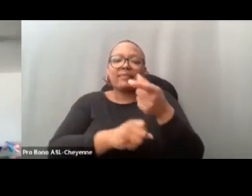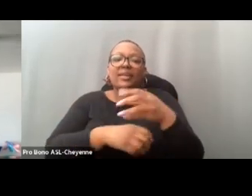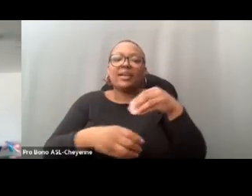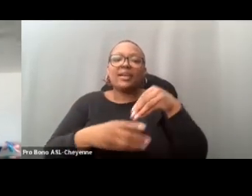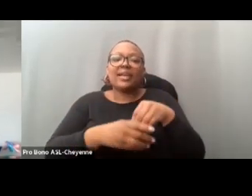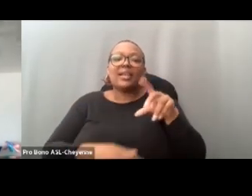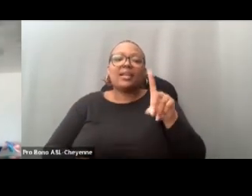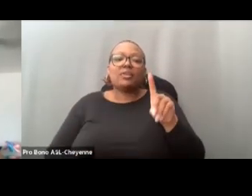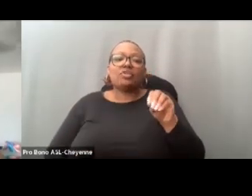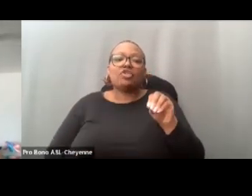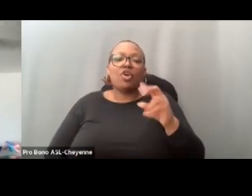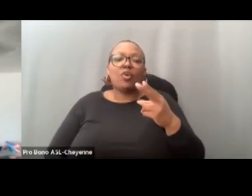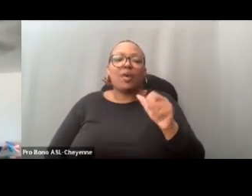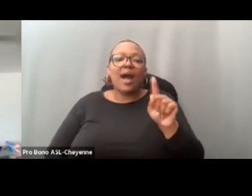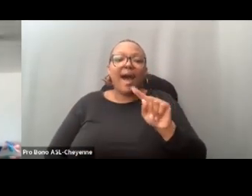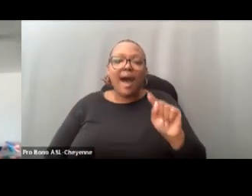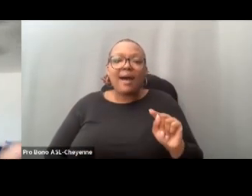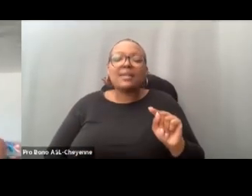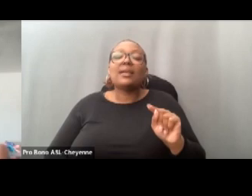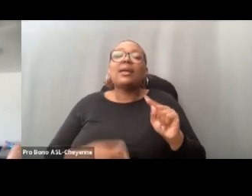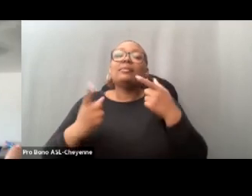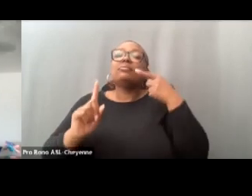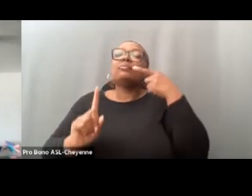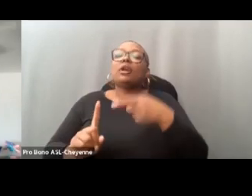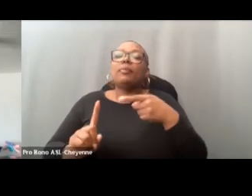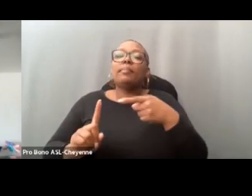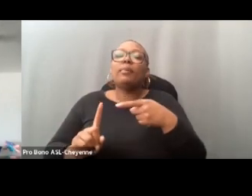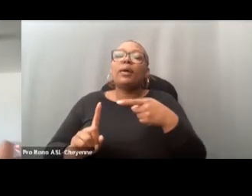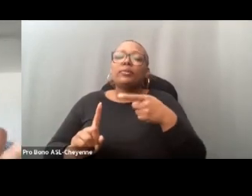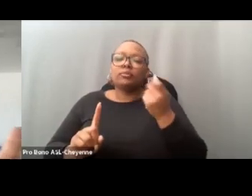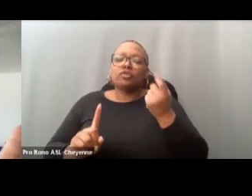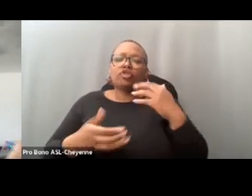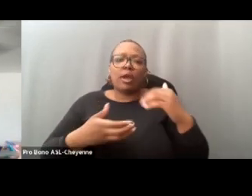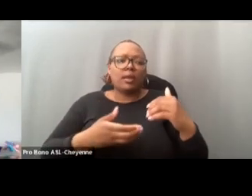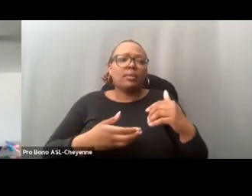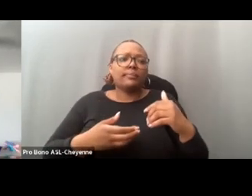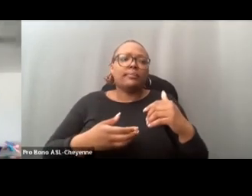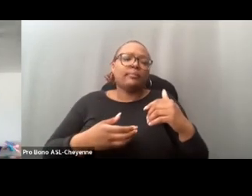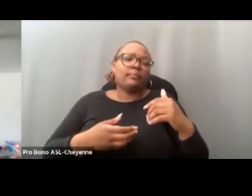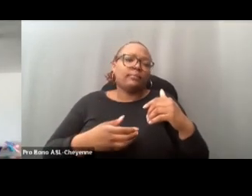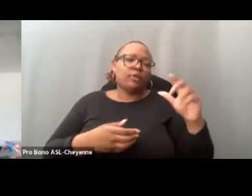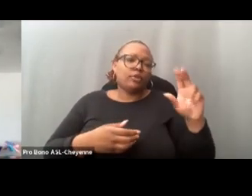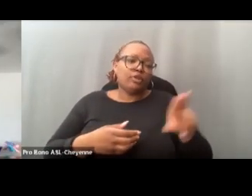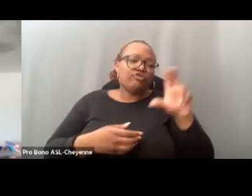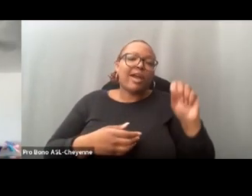as an effort to build understanding between the United States and Muslim majority countries around the world.